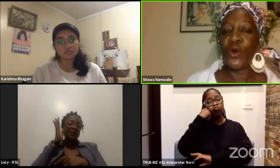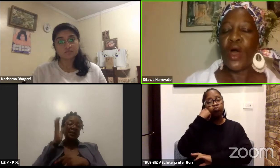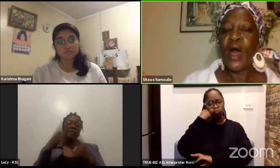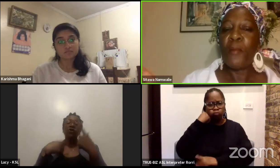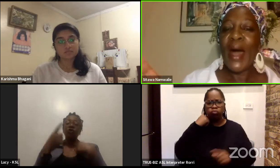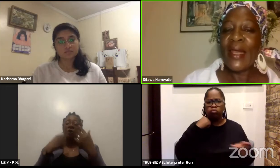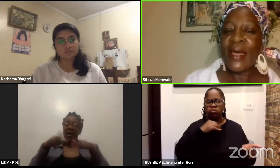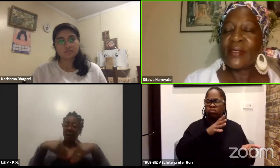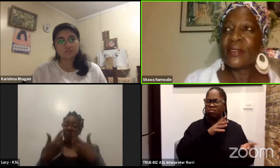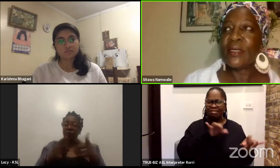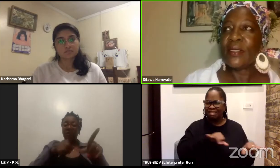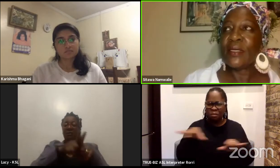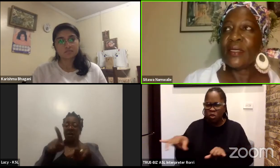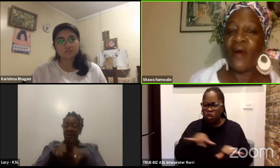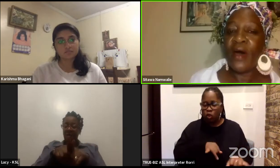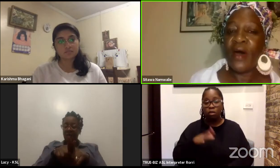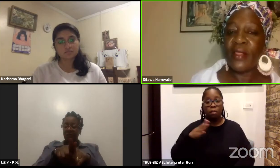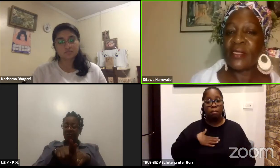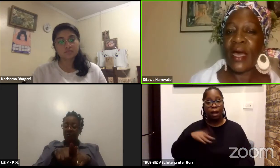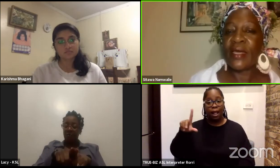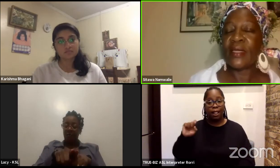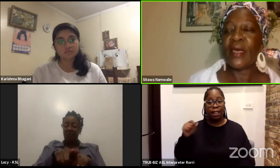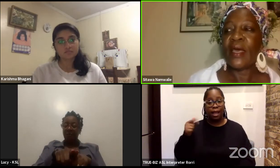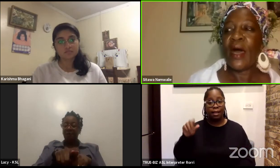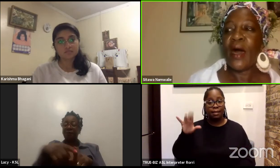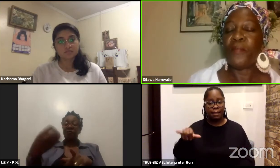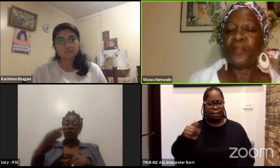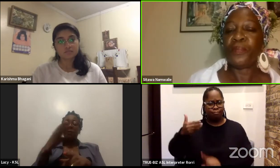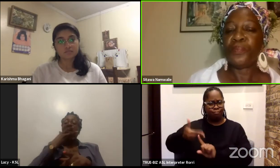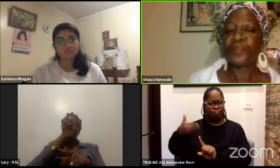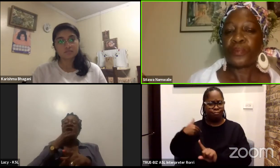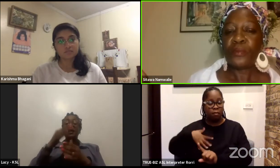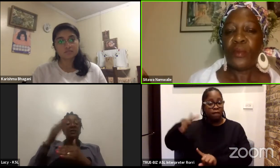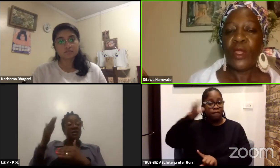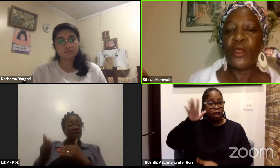so my legacy on my father's side, he gave me 10 generations